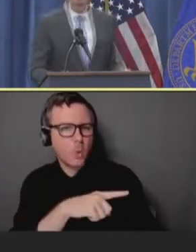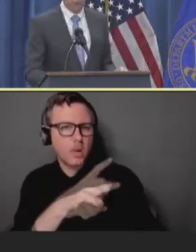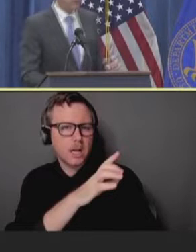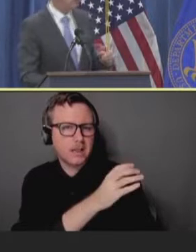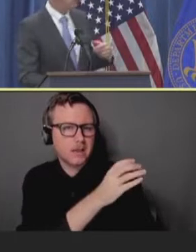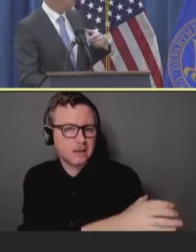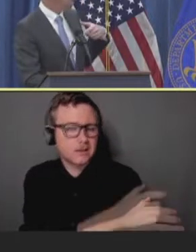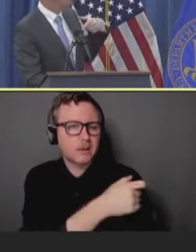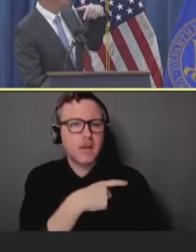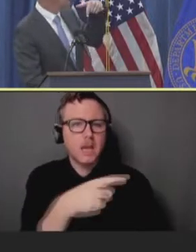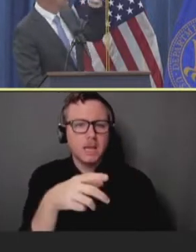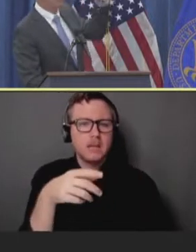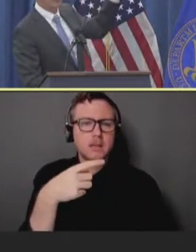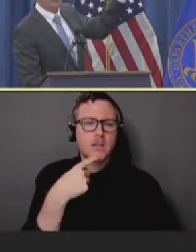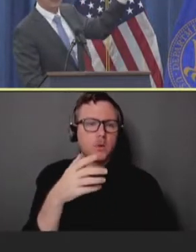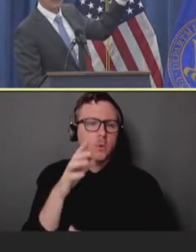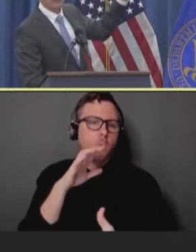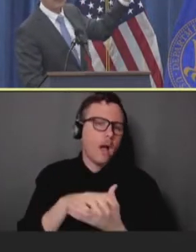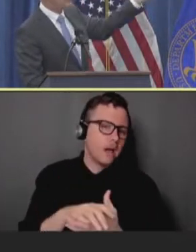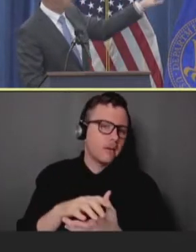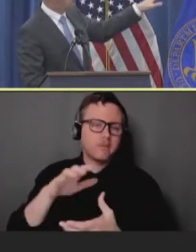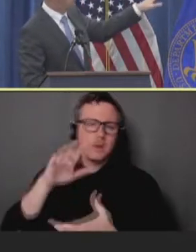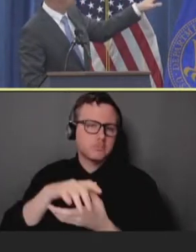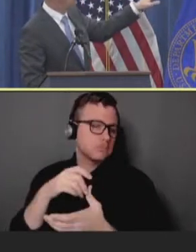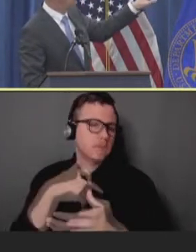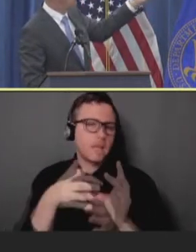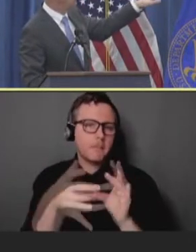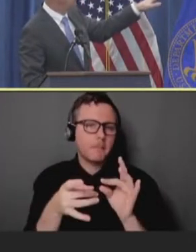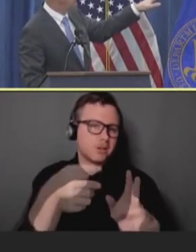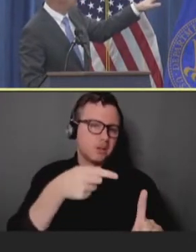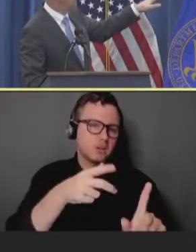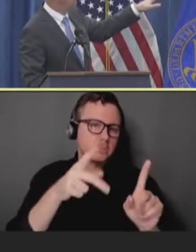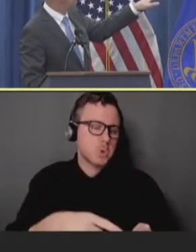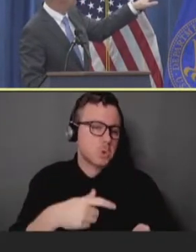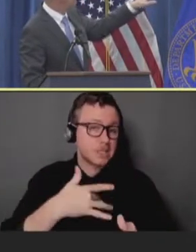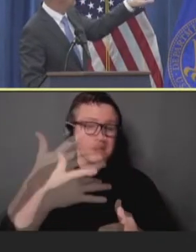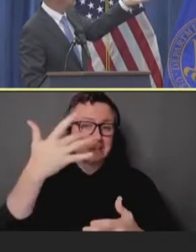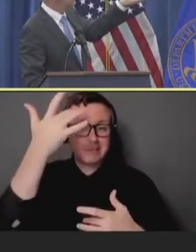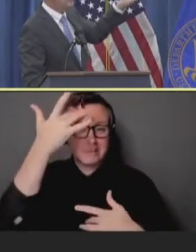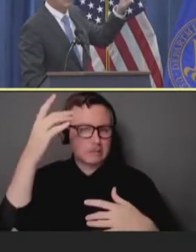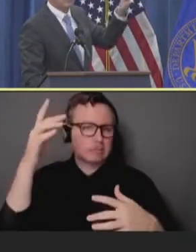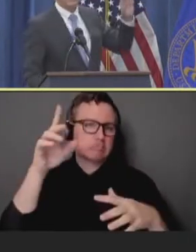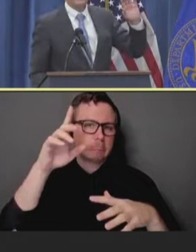So, a very important role of the immune system we think in Alzheimer's disease at baseline. Okay.